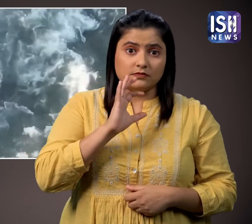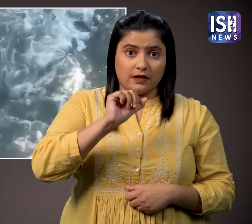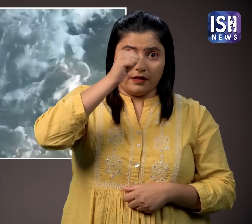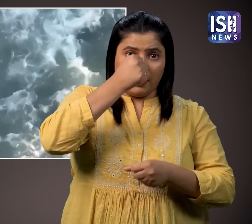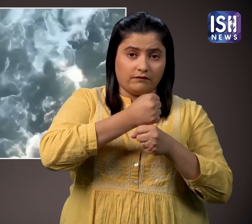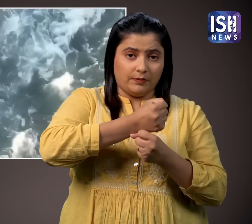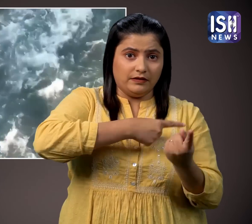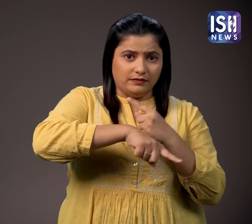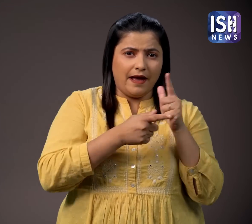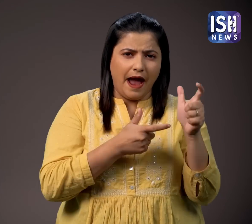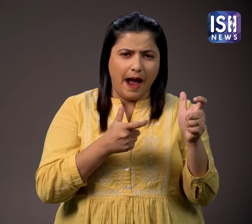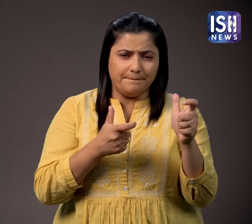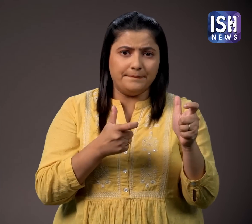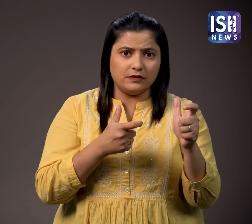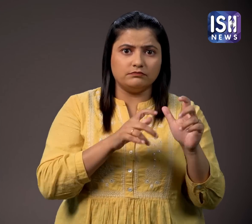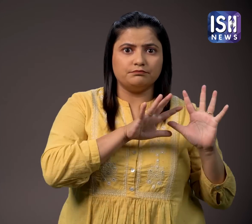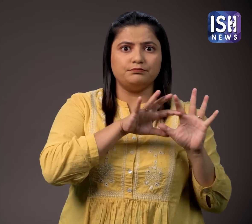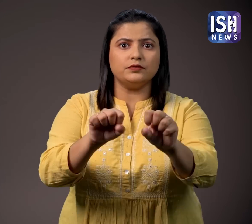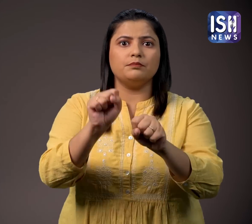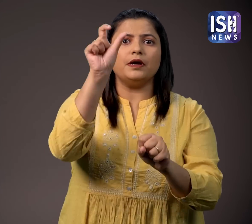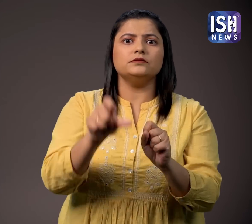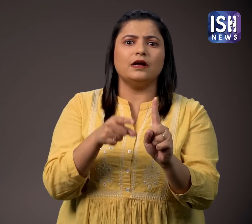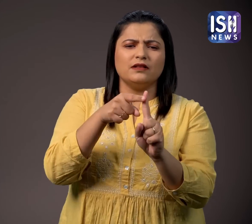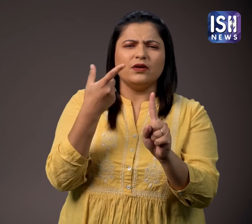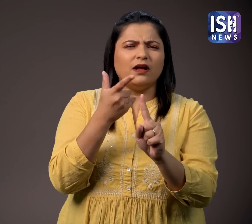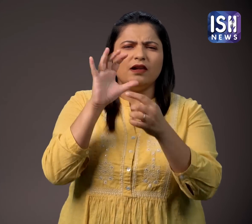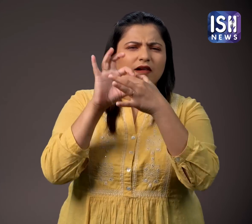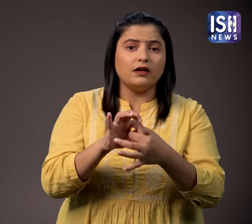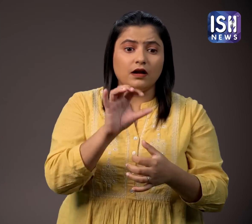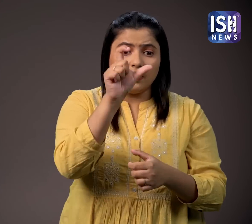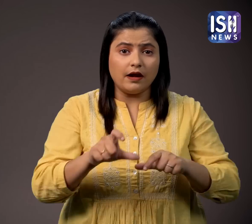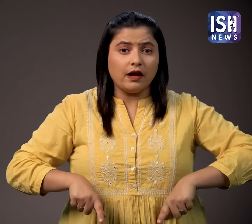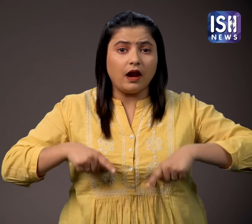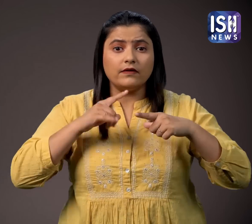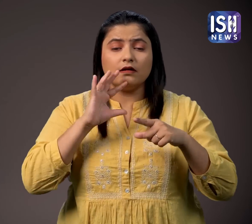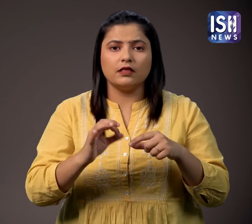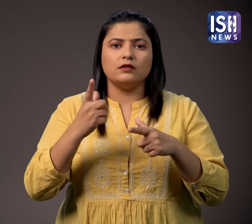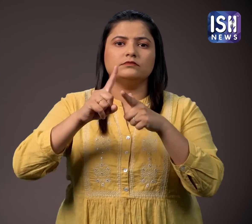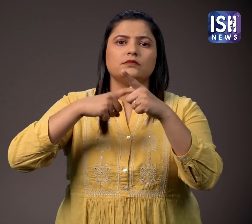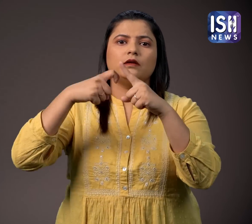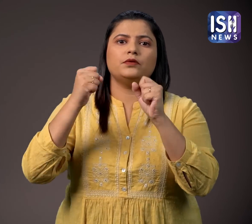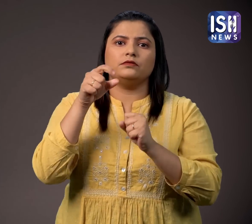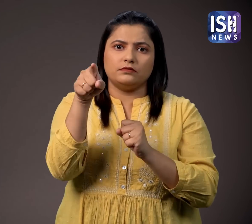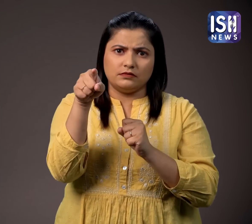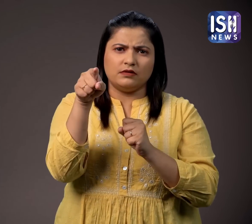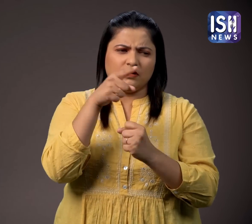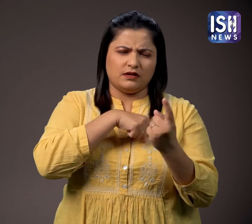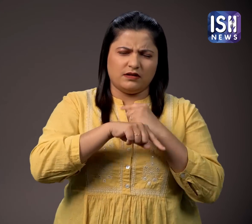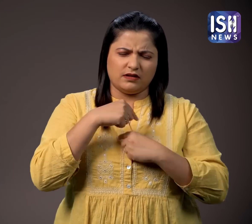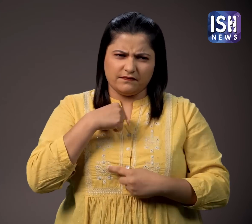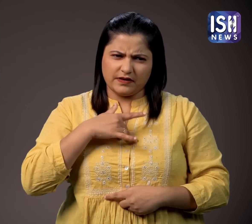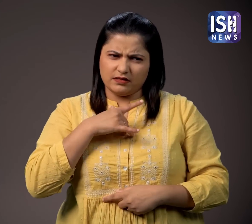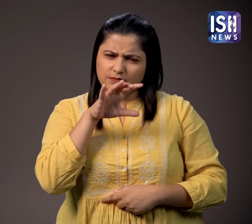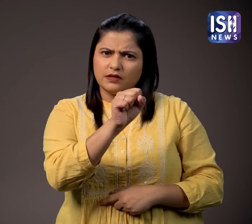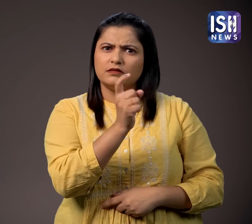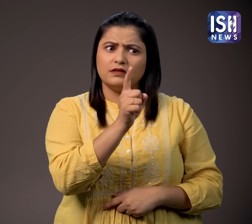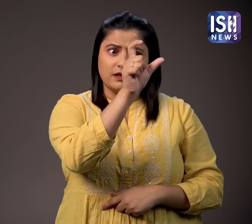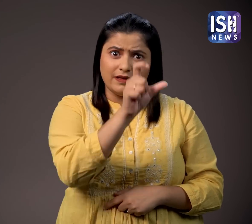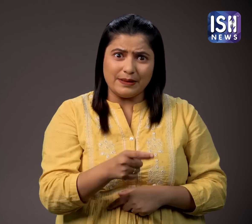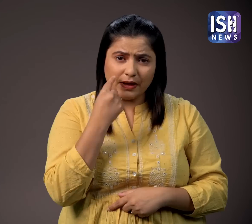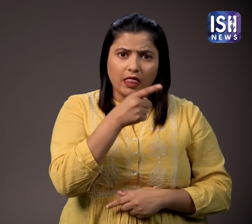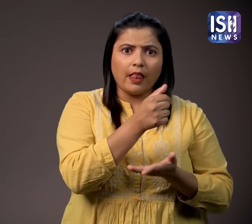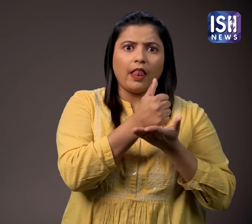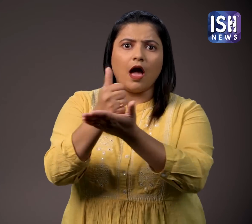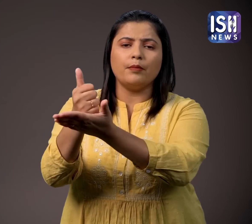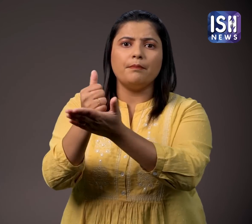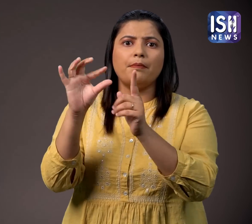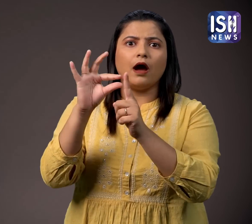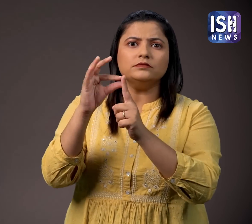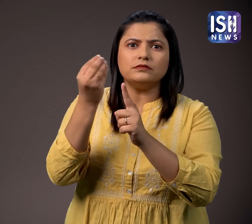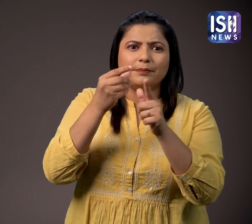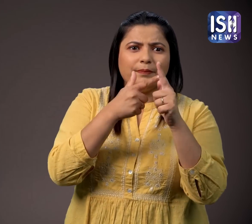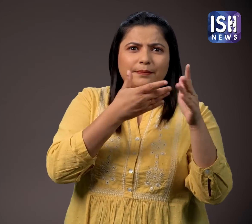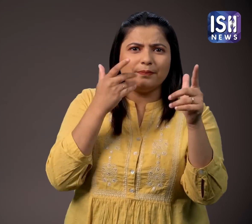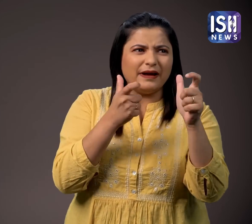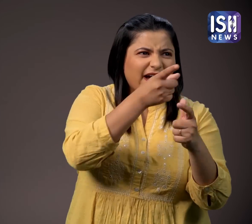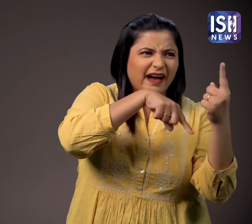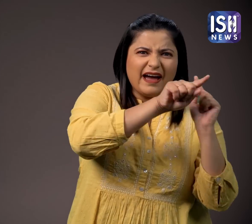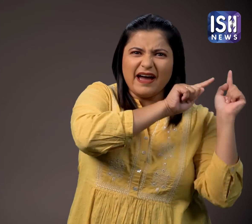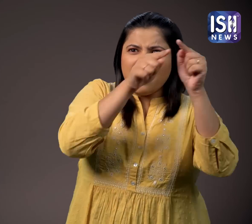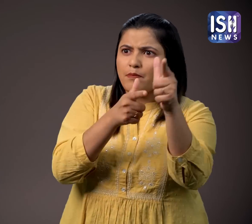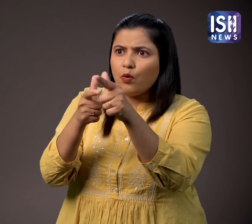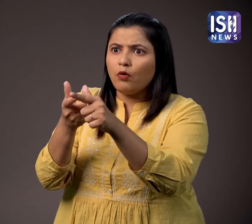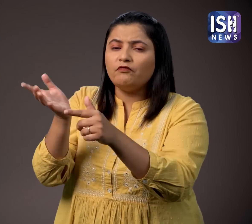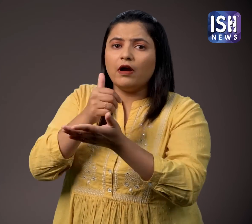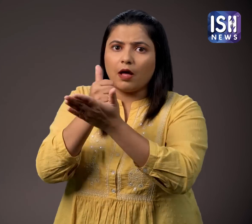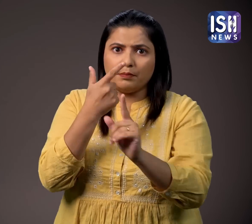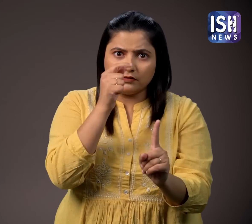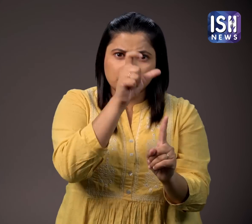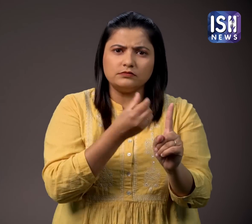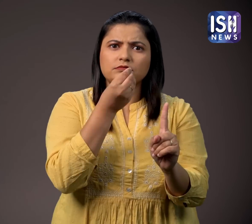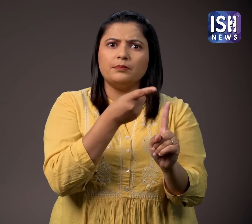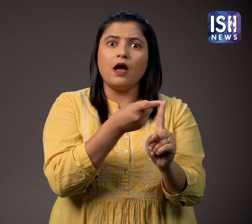The Indian army suspected a man from Jammu Kashmir being an aide of the terrorists during attacks.